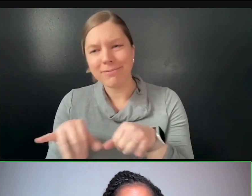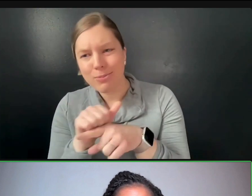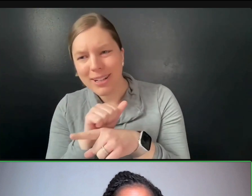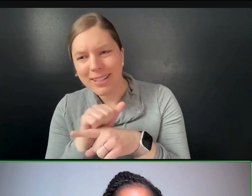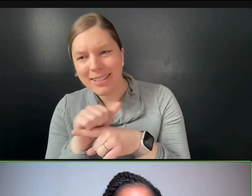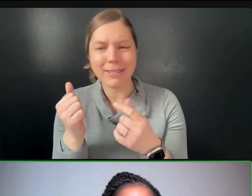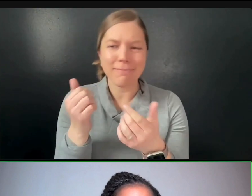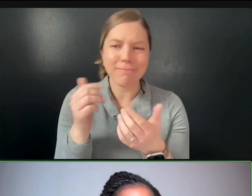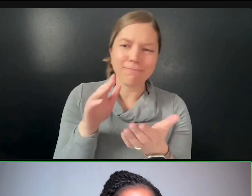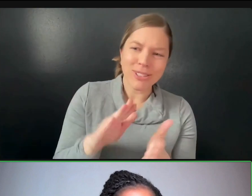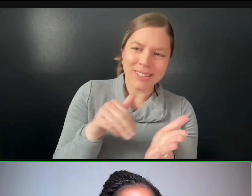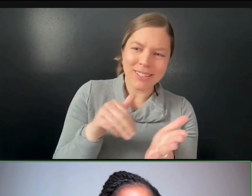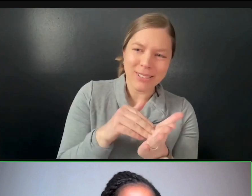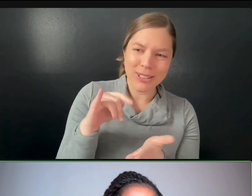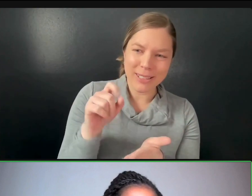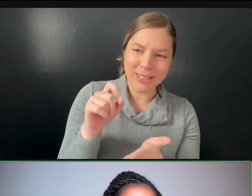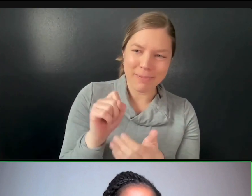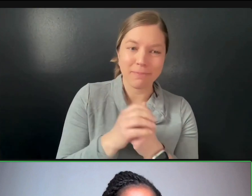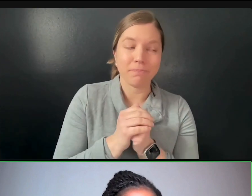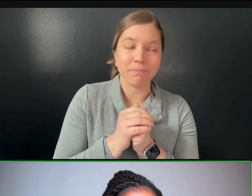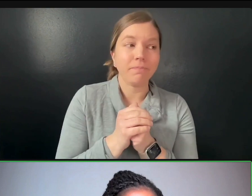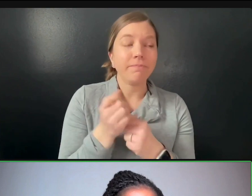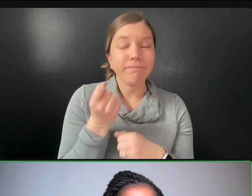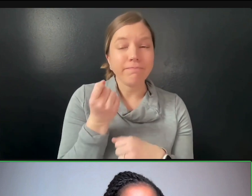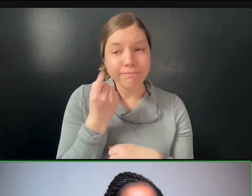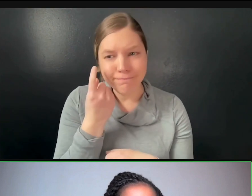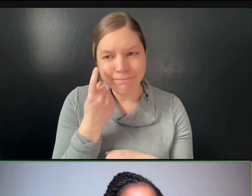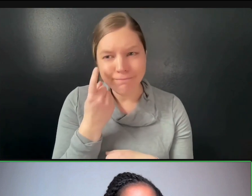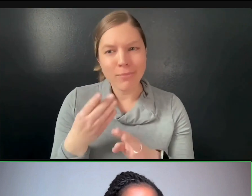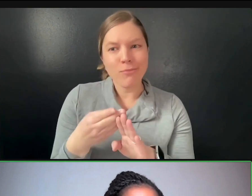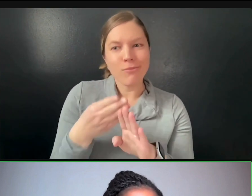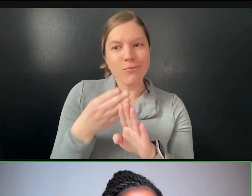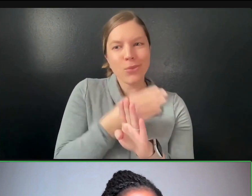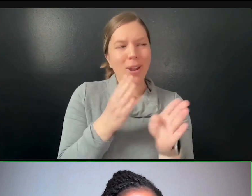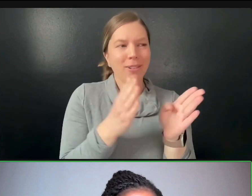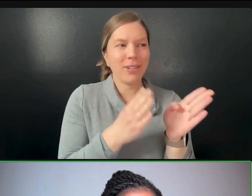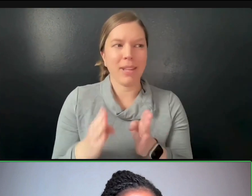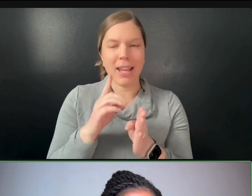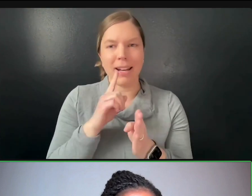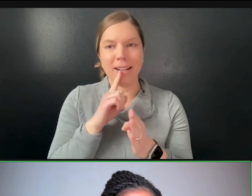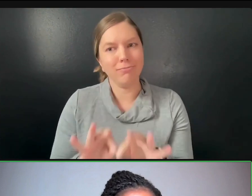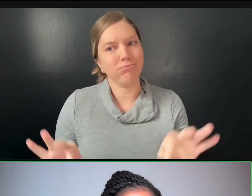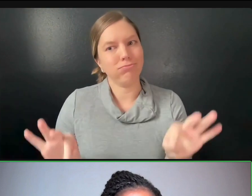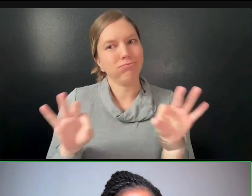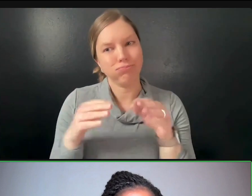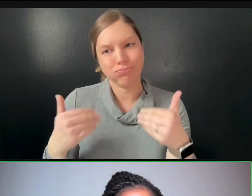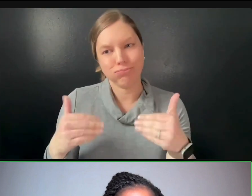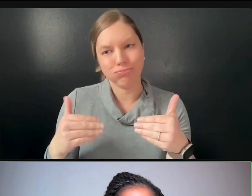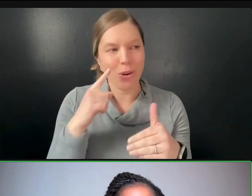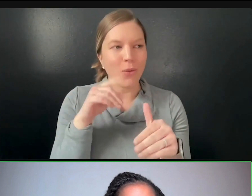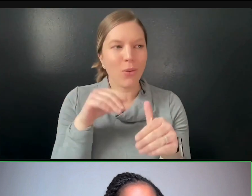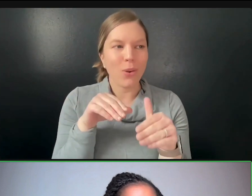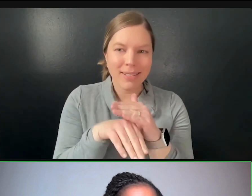and what exactly that will look like in common practices with the National Deaf Center.